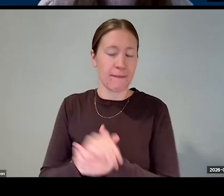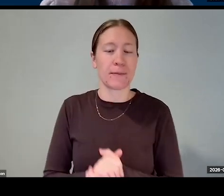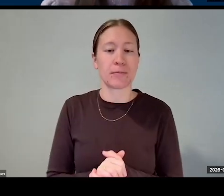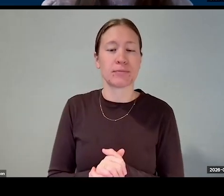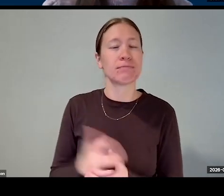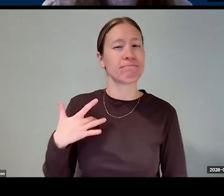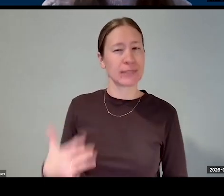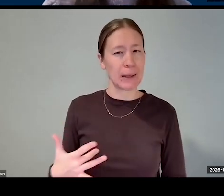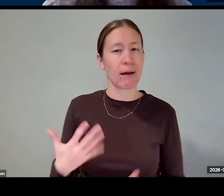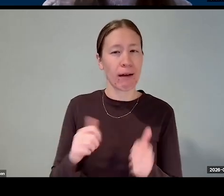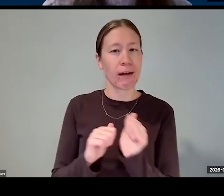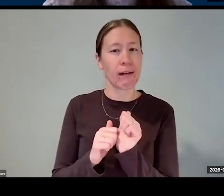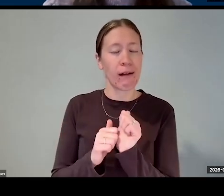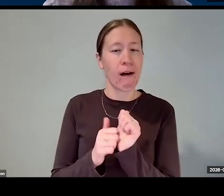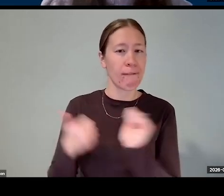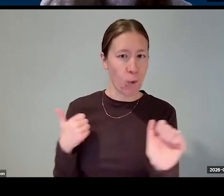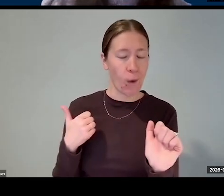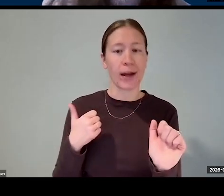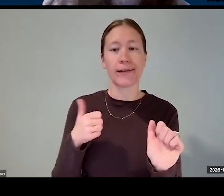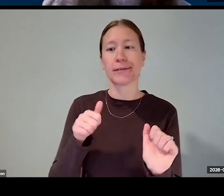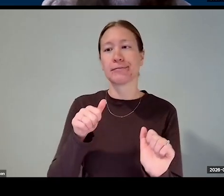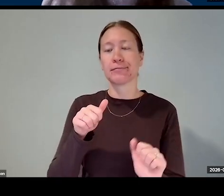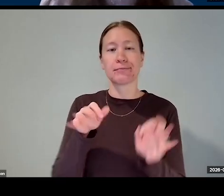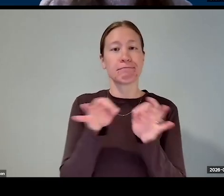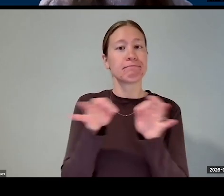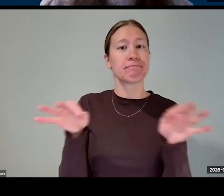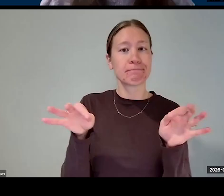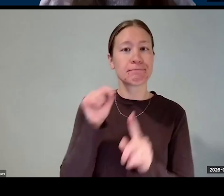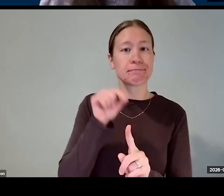to avoid using links that just say click here or read more